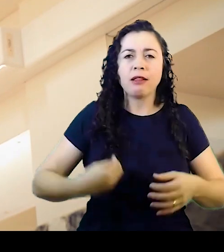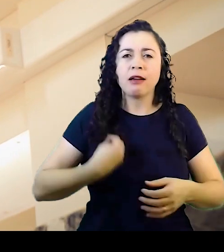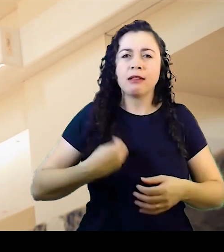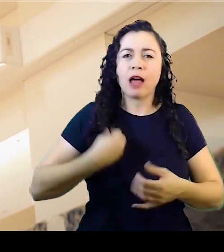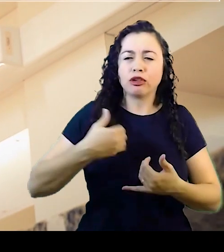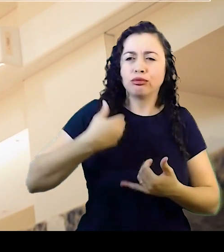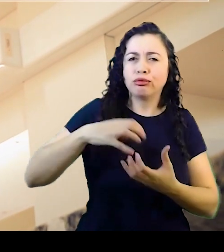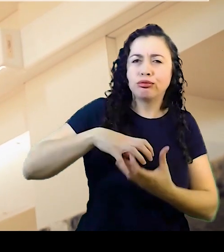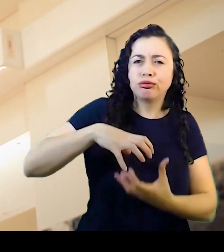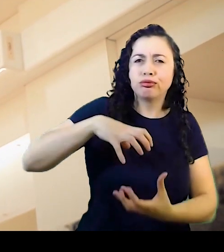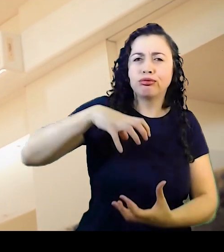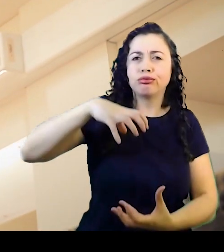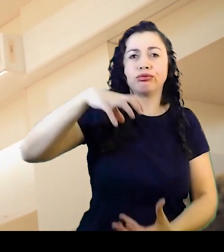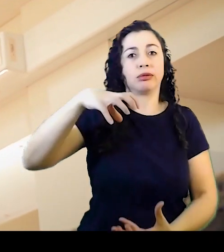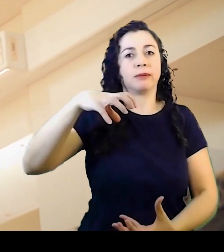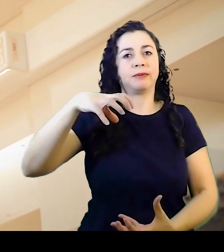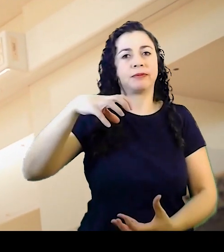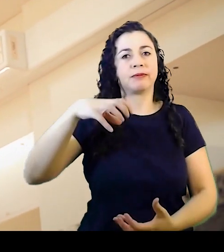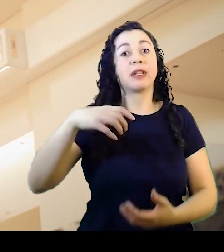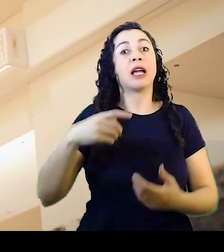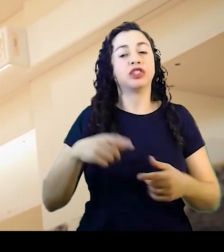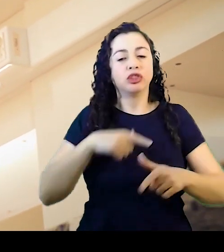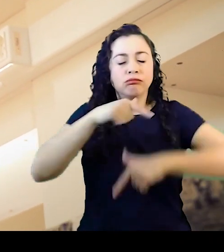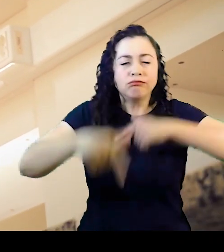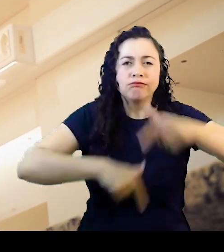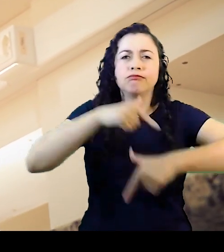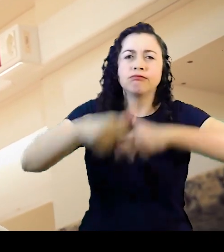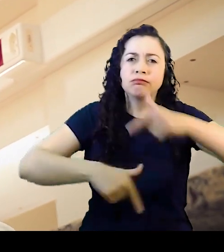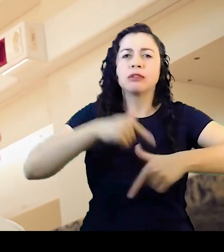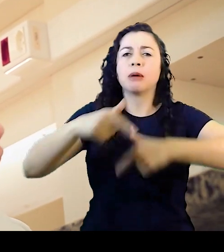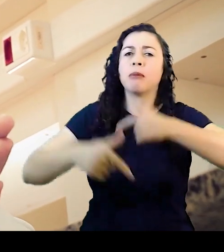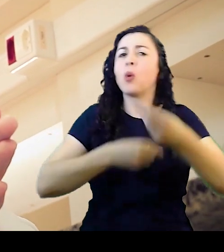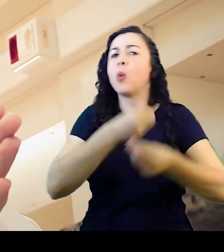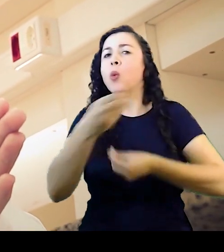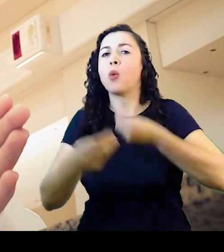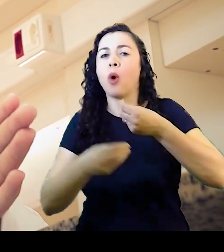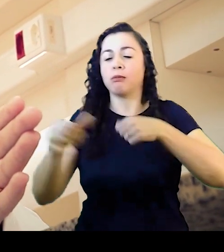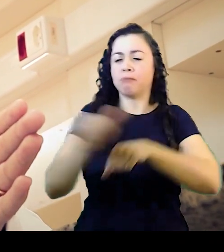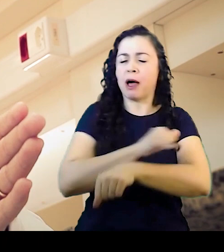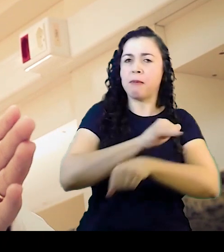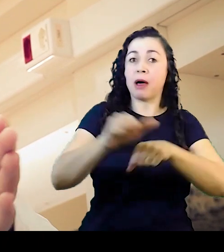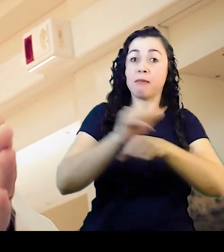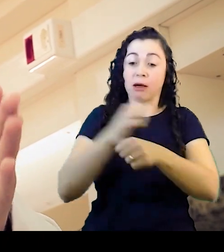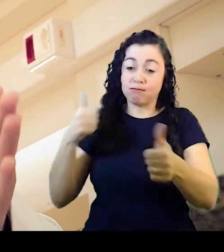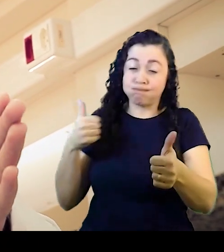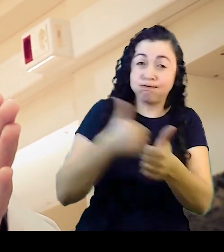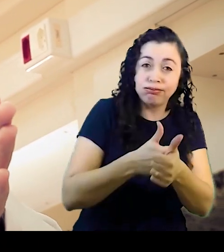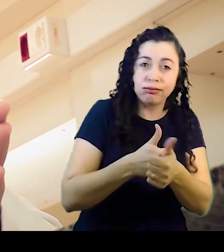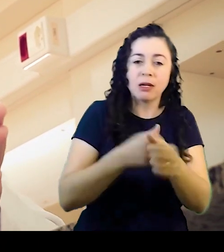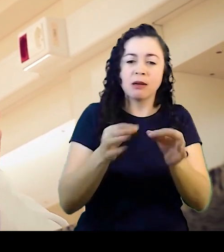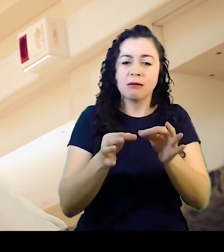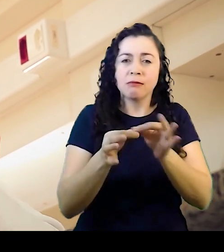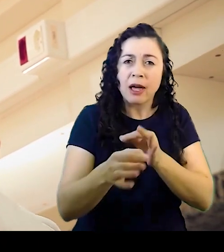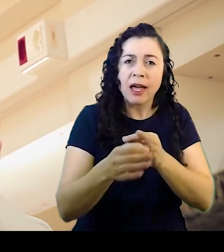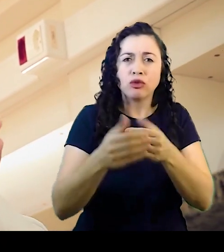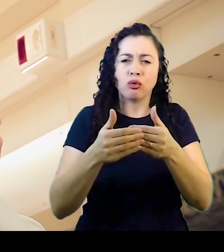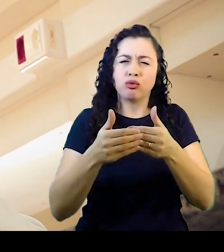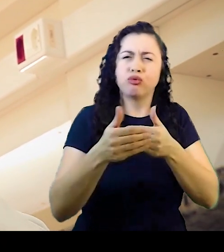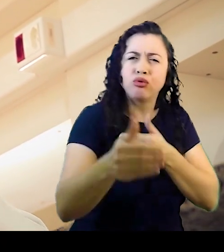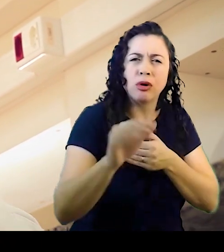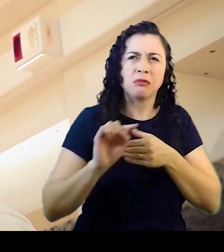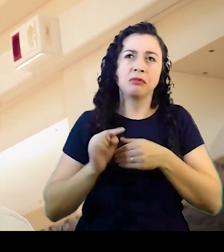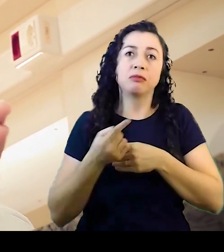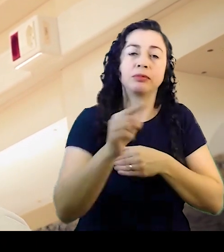We have been dividing this effort into short, medium and long term strategies. Obviously,